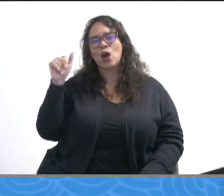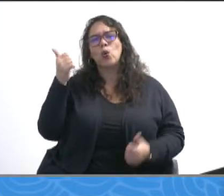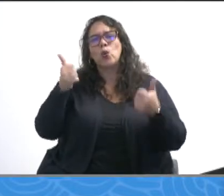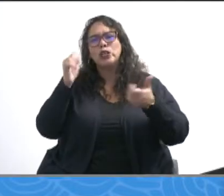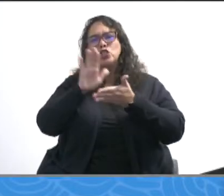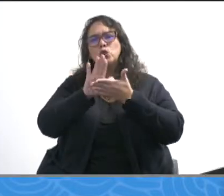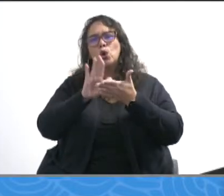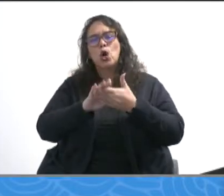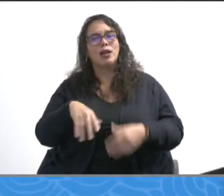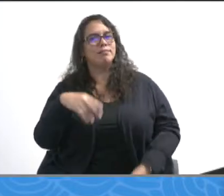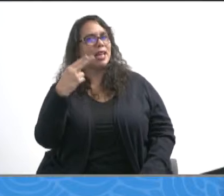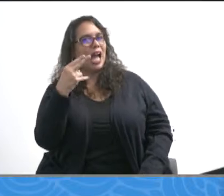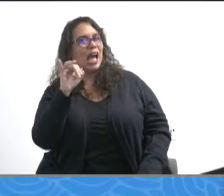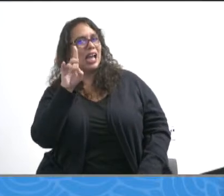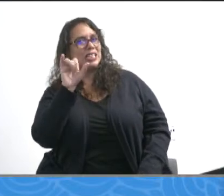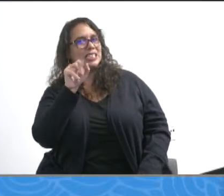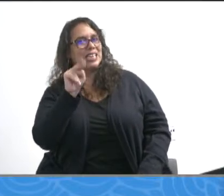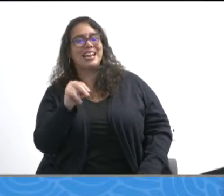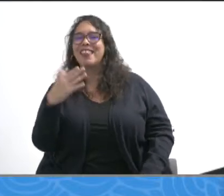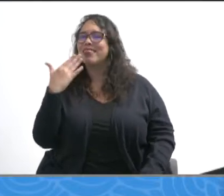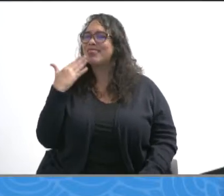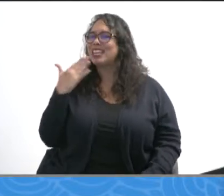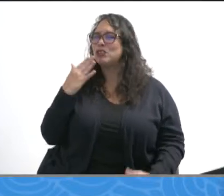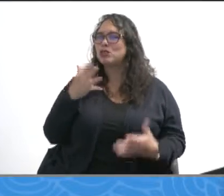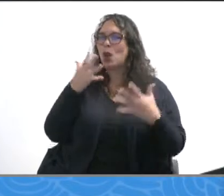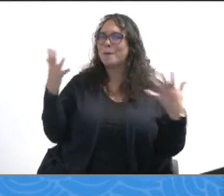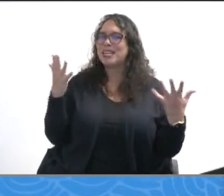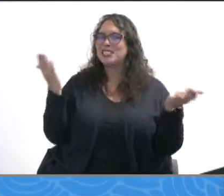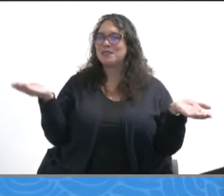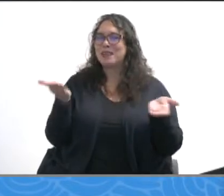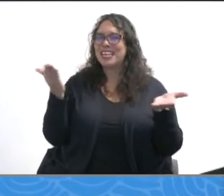[Sandra] Hudson. Thank you. Thank you so much for being here.